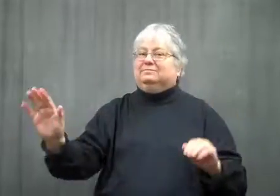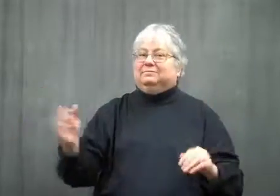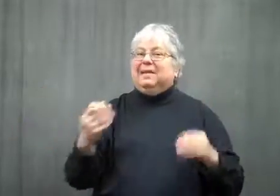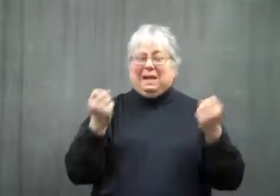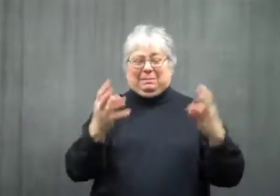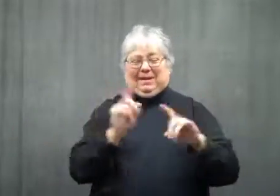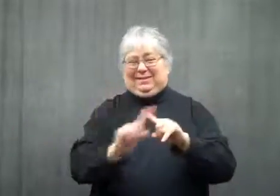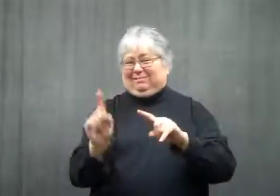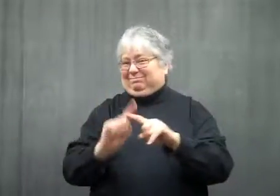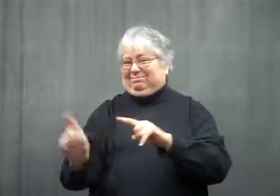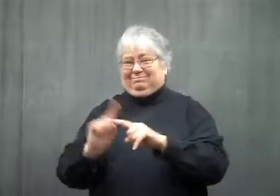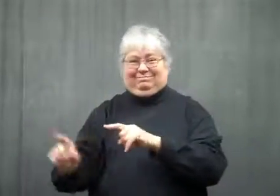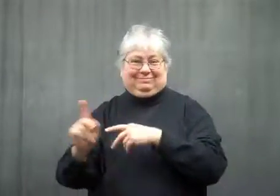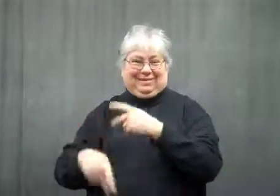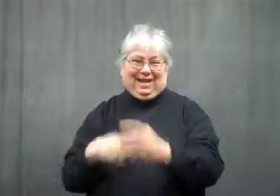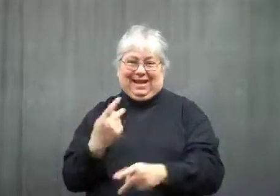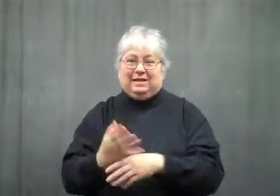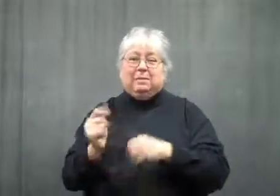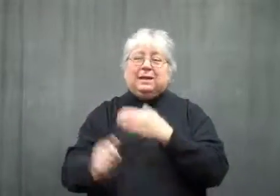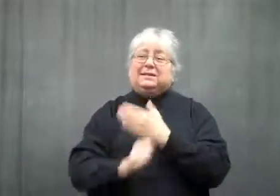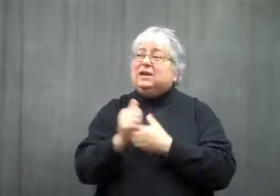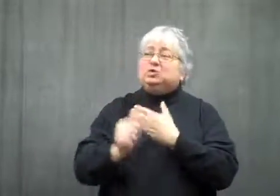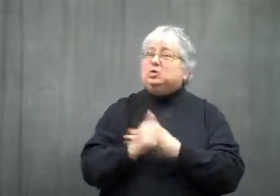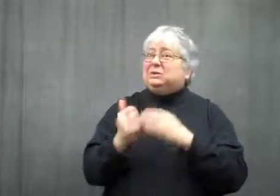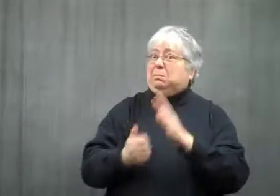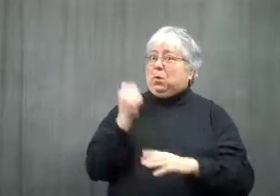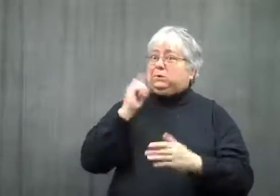There are many kinds, the ones noted to be dangerous in this case are